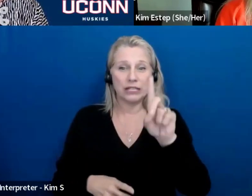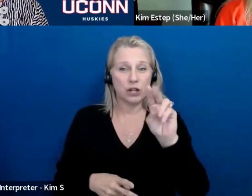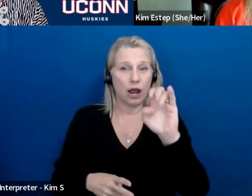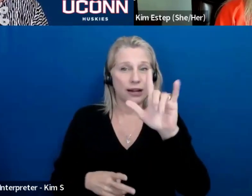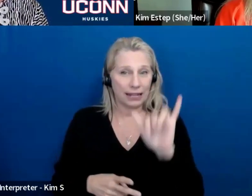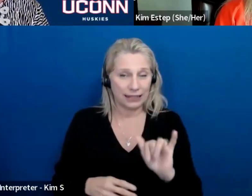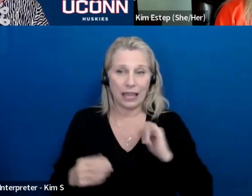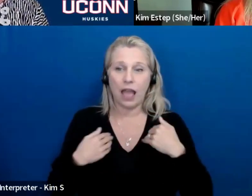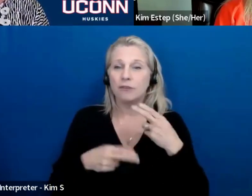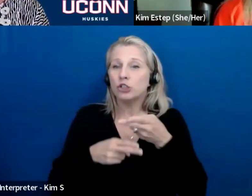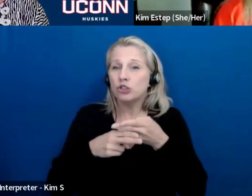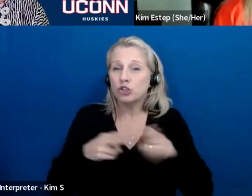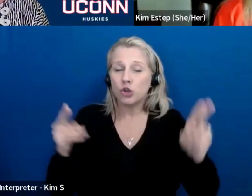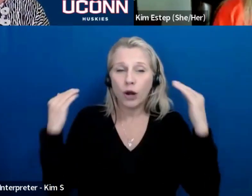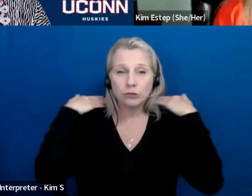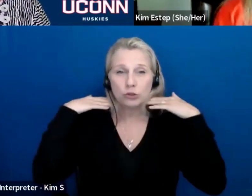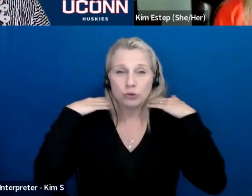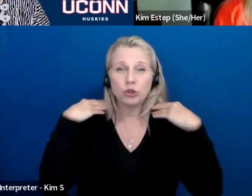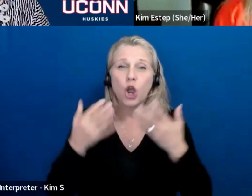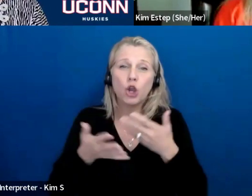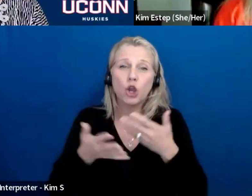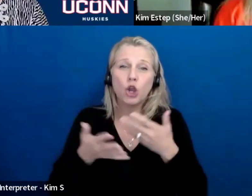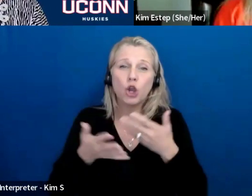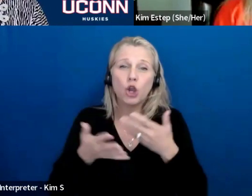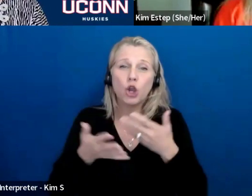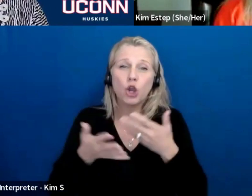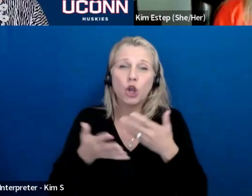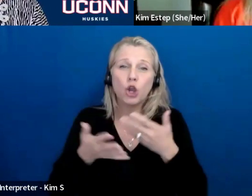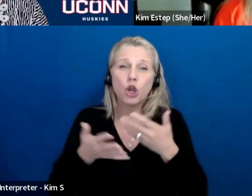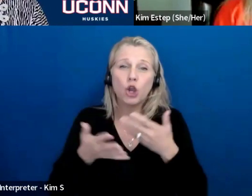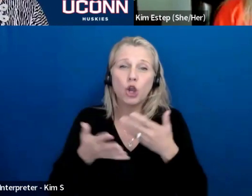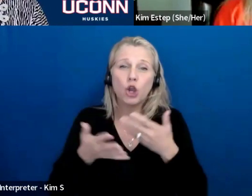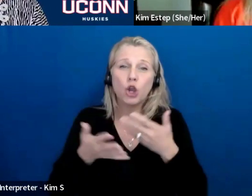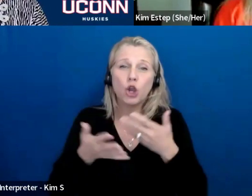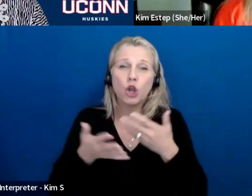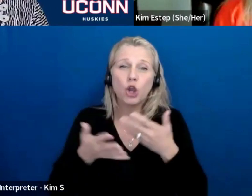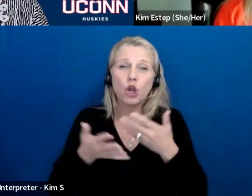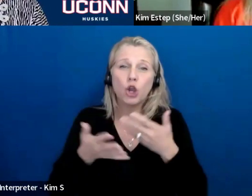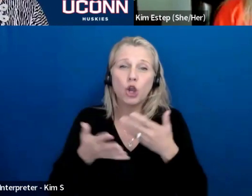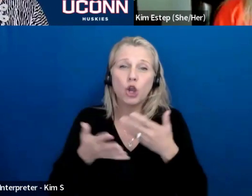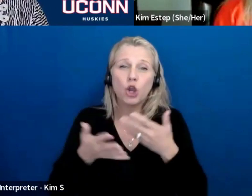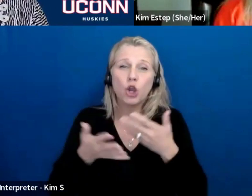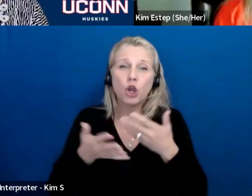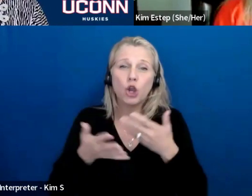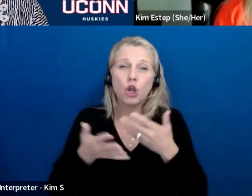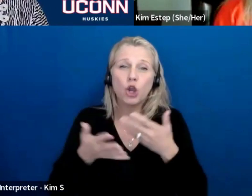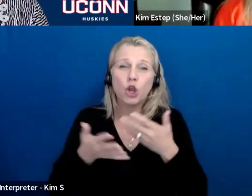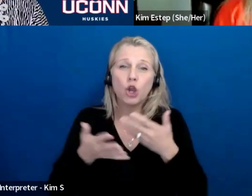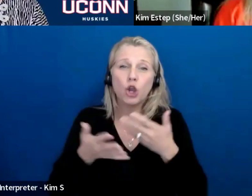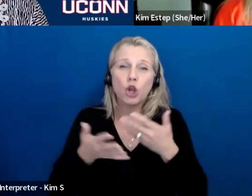short gray hair with bangs. That doesn't necessarily mean I'm old. But I'm also wearing blue